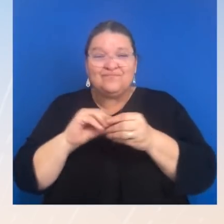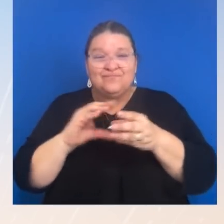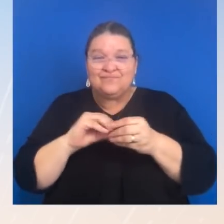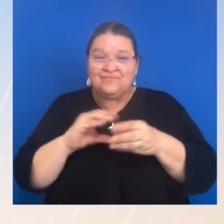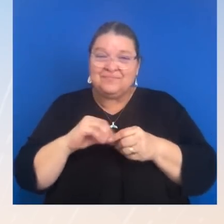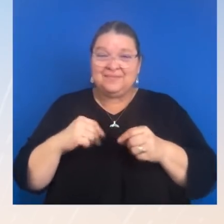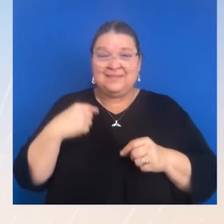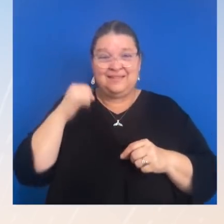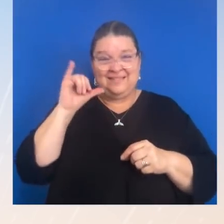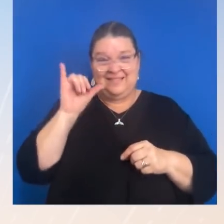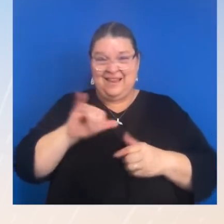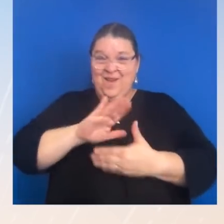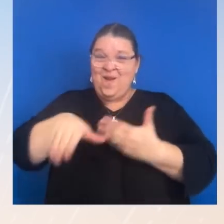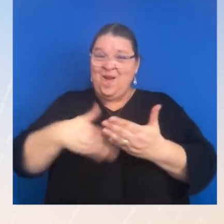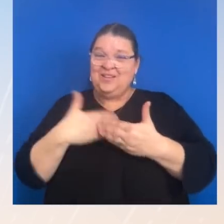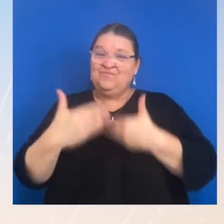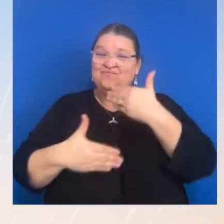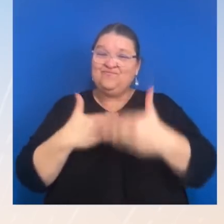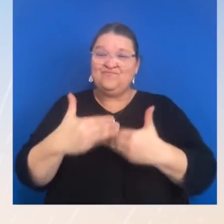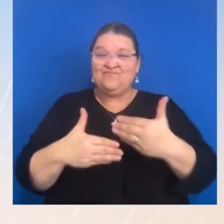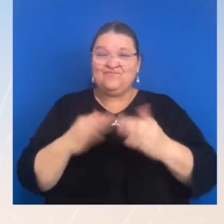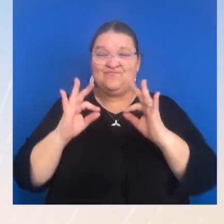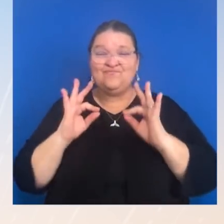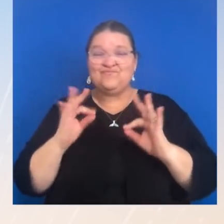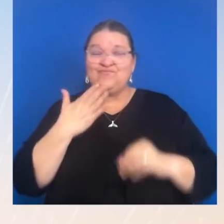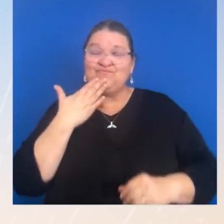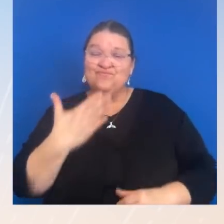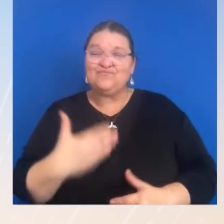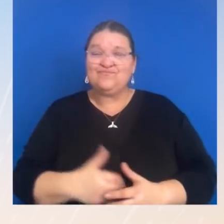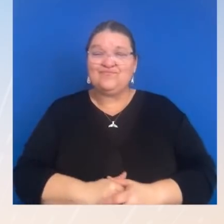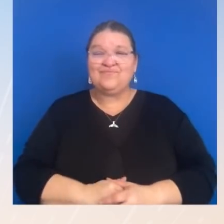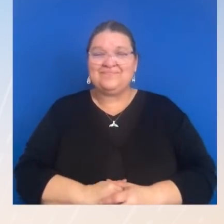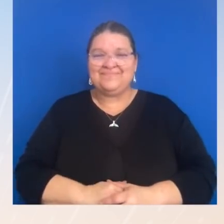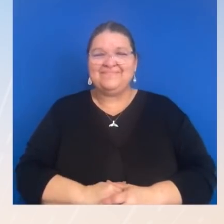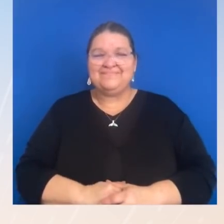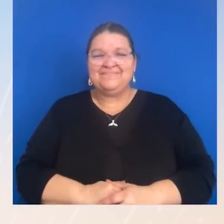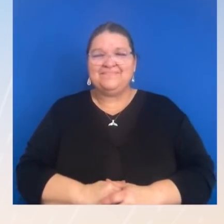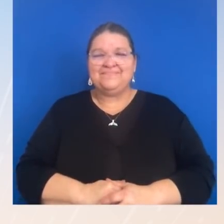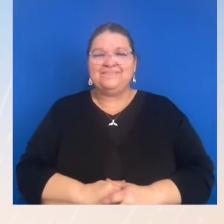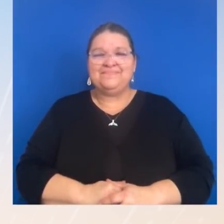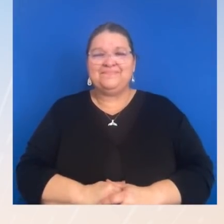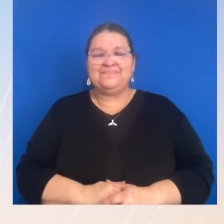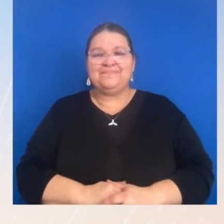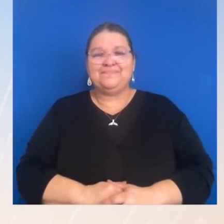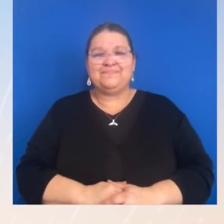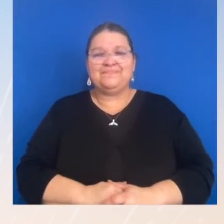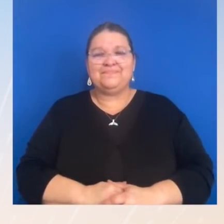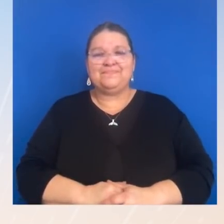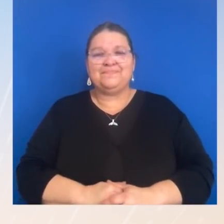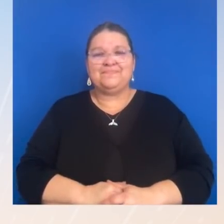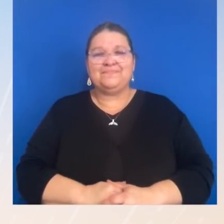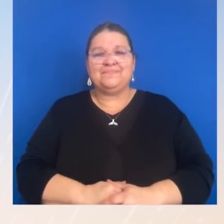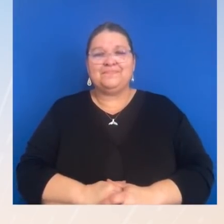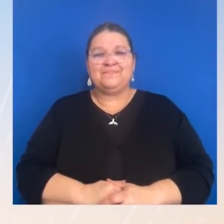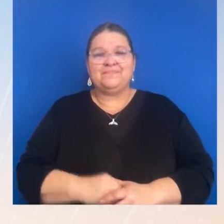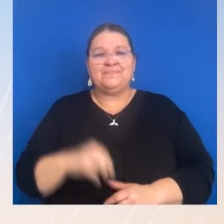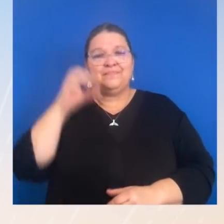This morning, a bipartisan group of lawmakers sent an open letter to the President, asking to invoke the Defense Production Act to increase oil production.